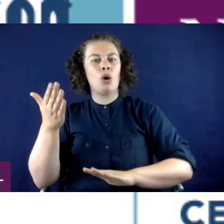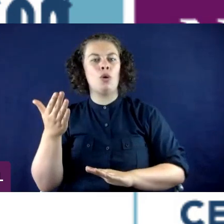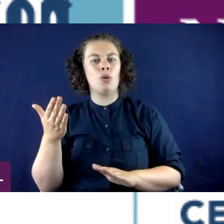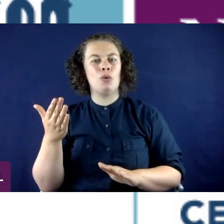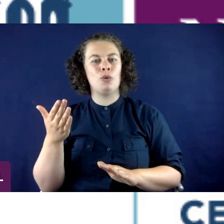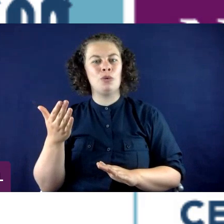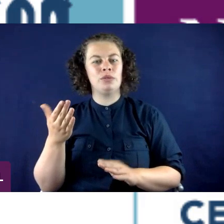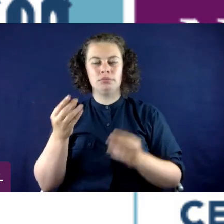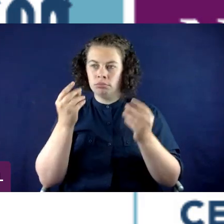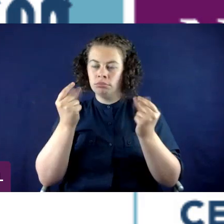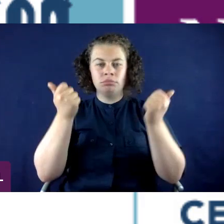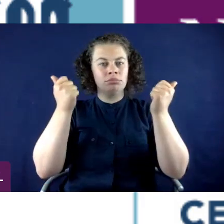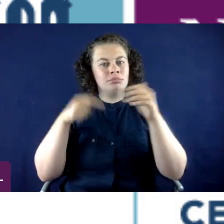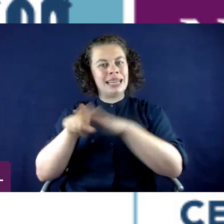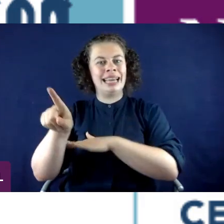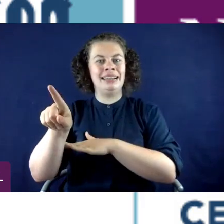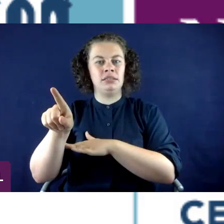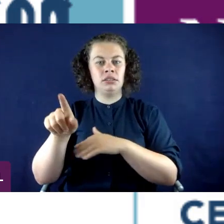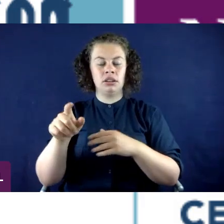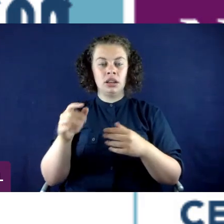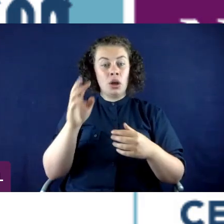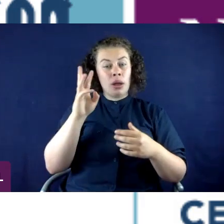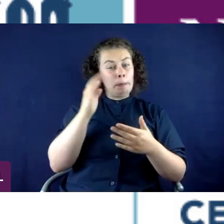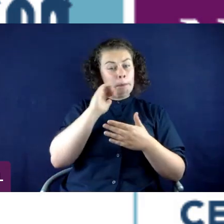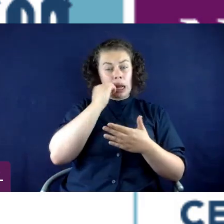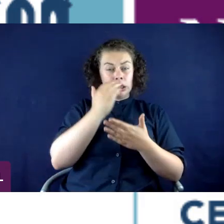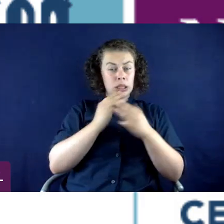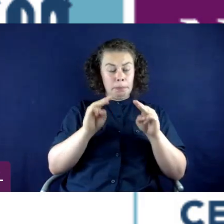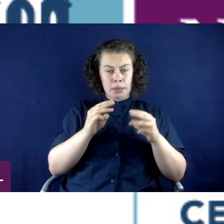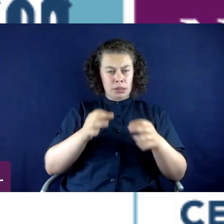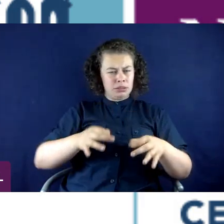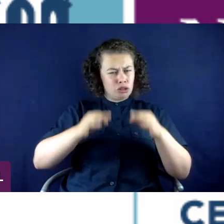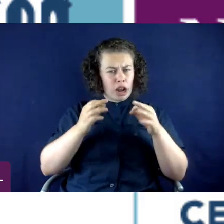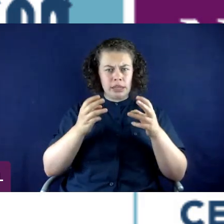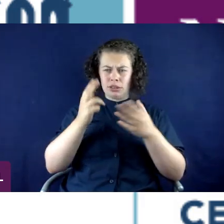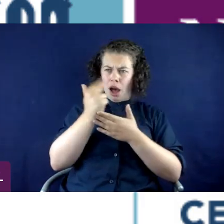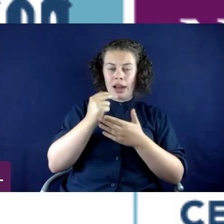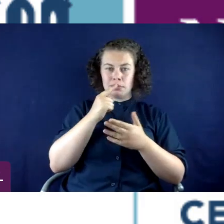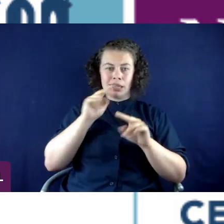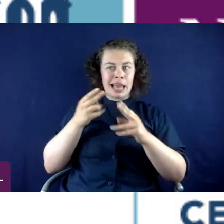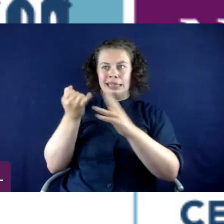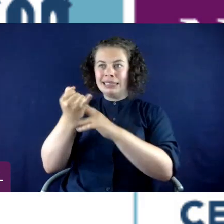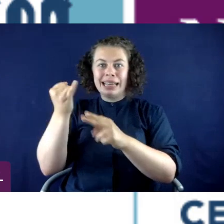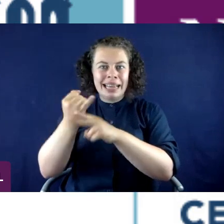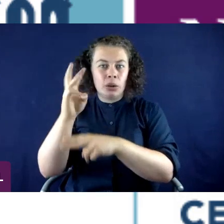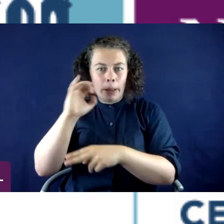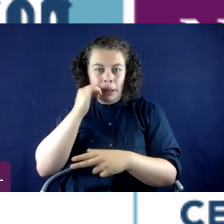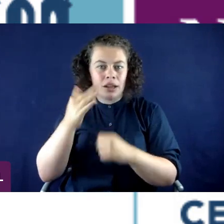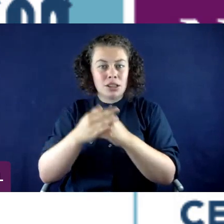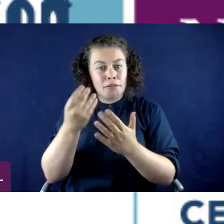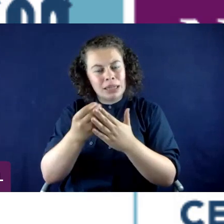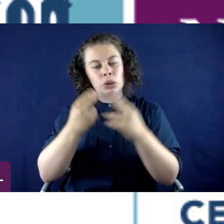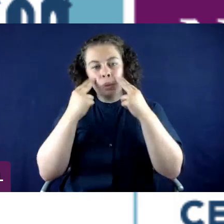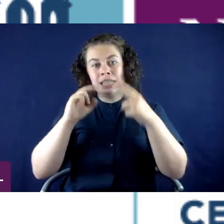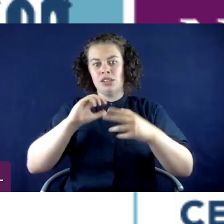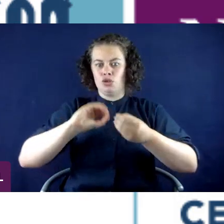being able to afford funds, or that the mean immediate thing is important. We are not just